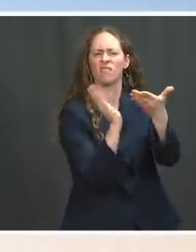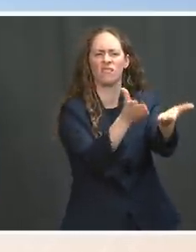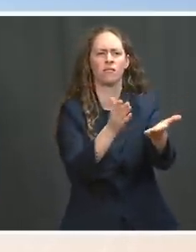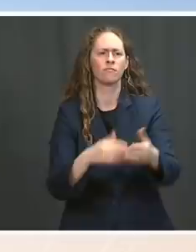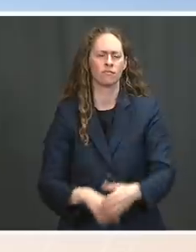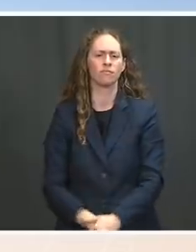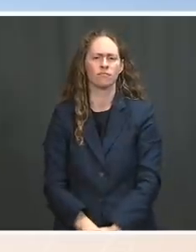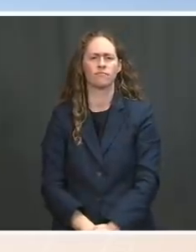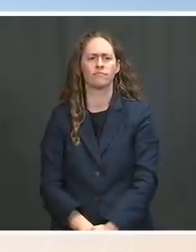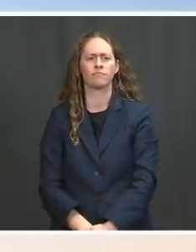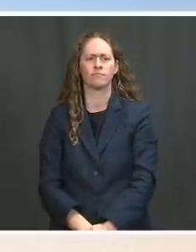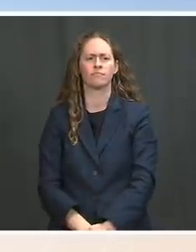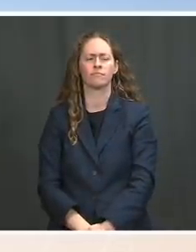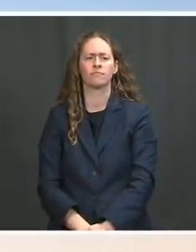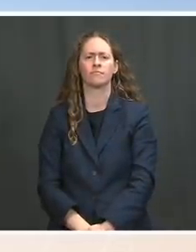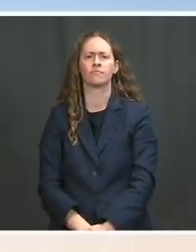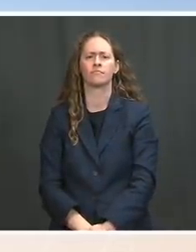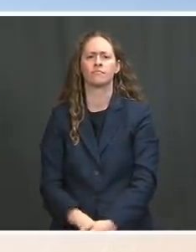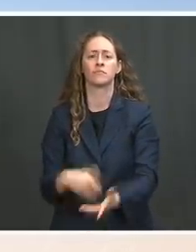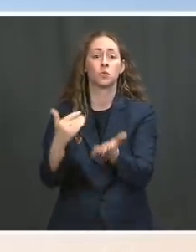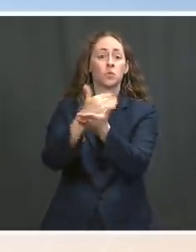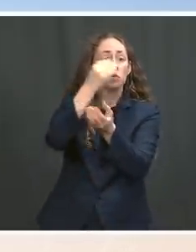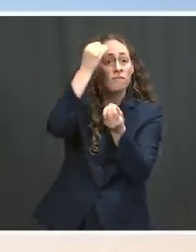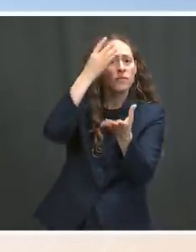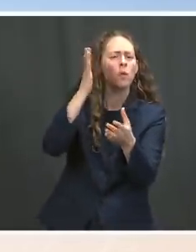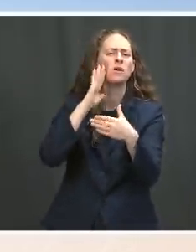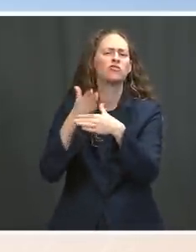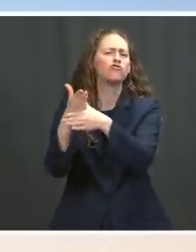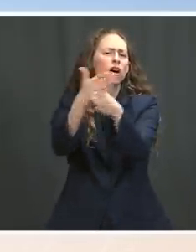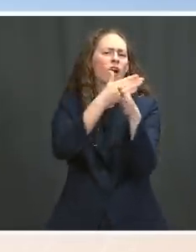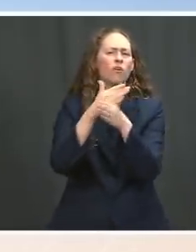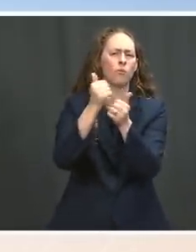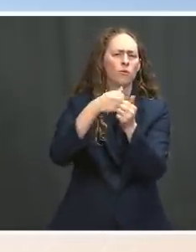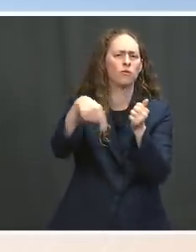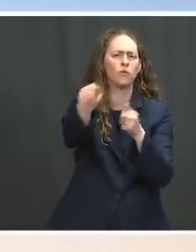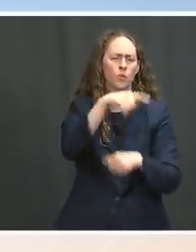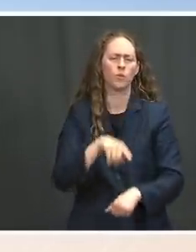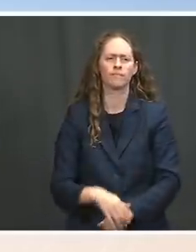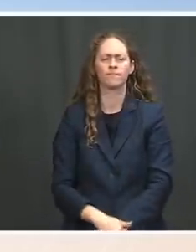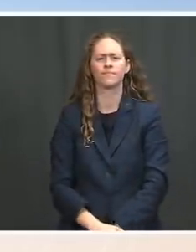Importantly, this incident also reminds us that infrastructure is a national security issue.